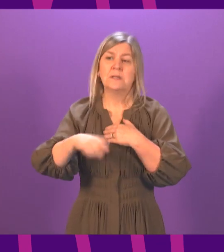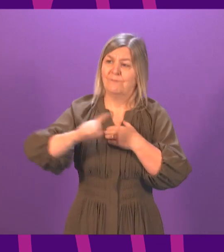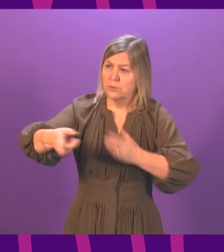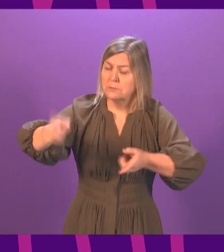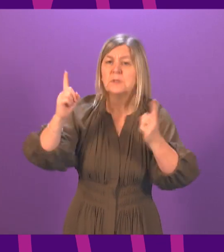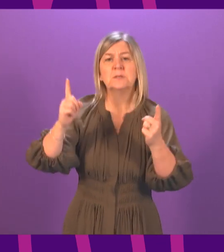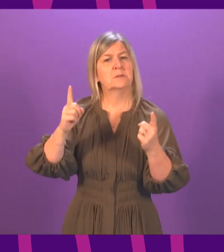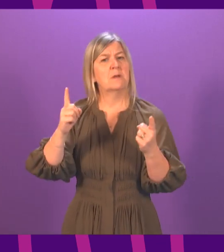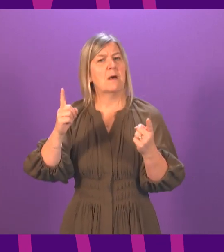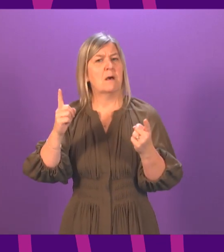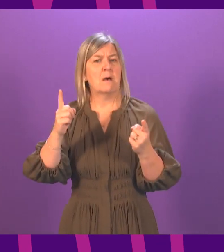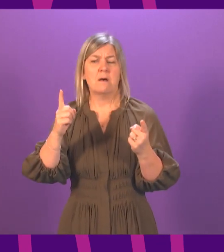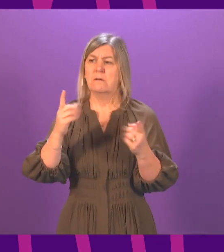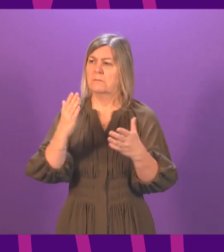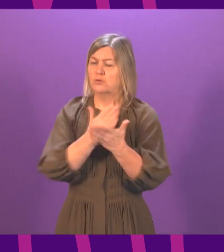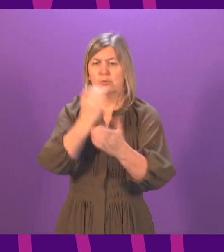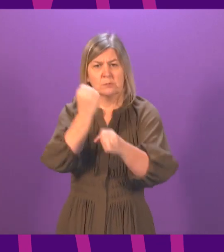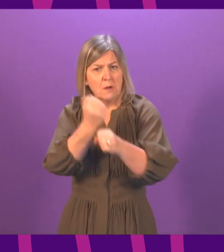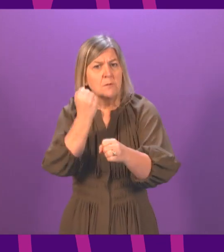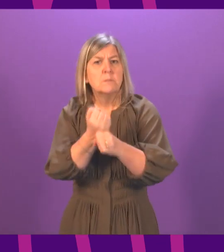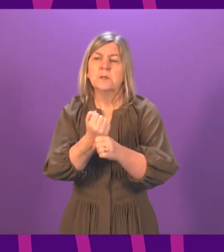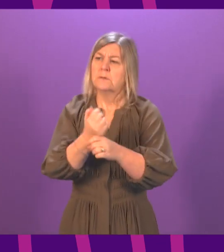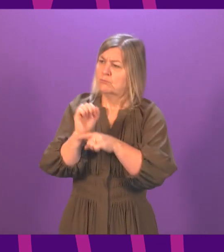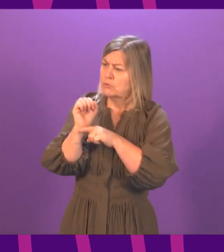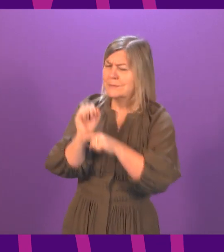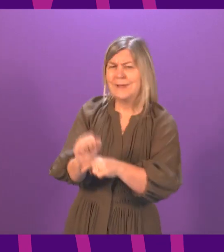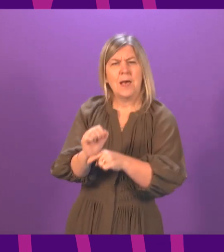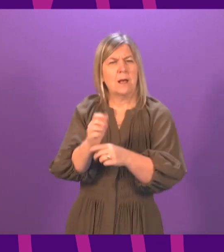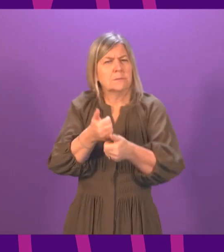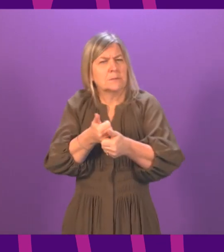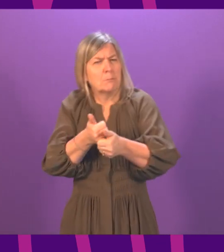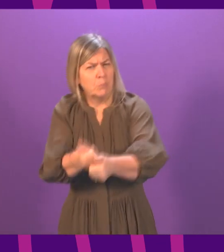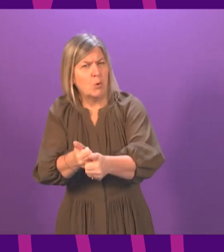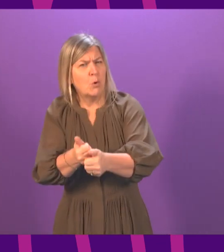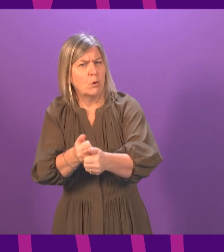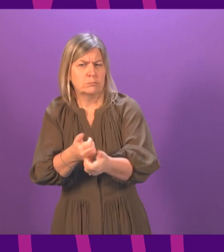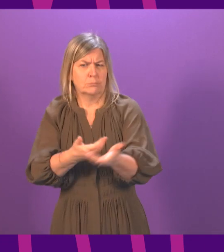sure that the Scottish Government protects and enhances the rights of trans people. However,